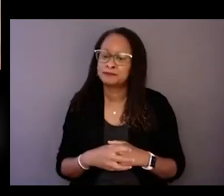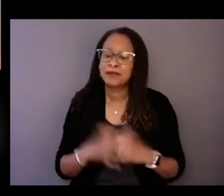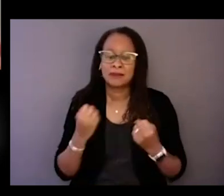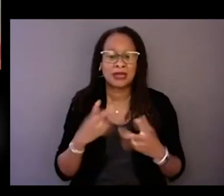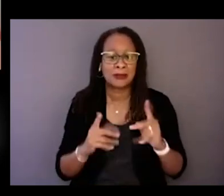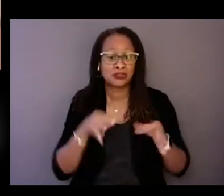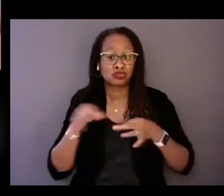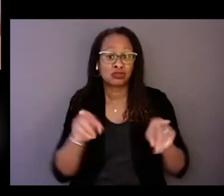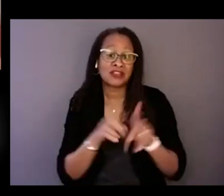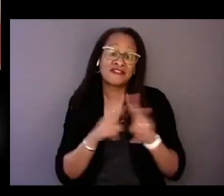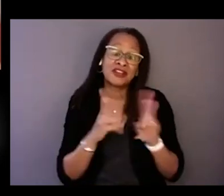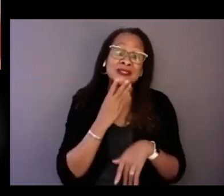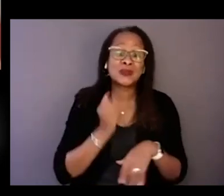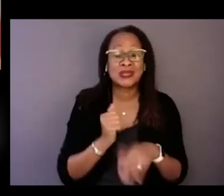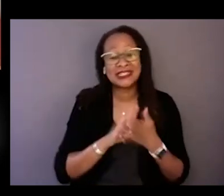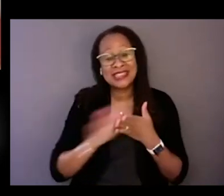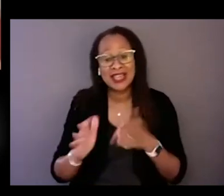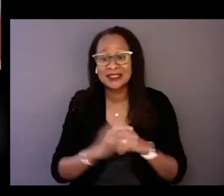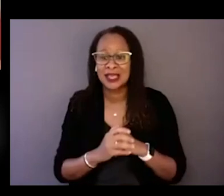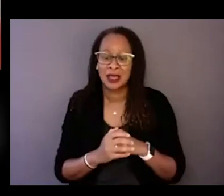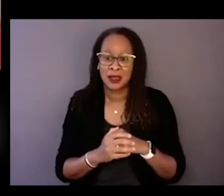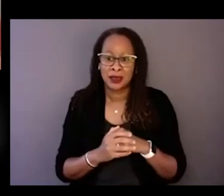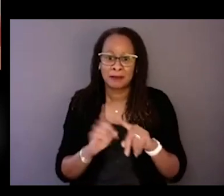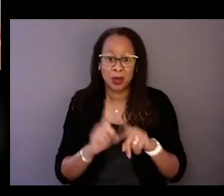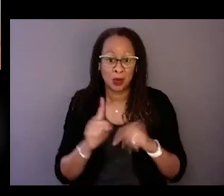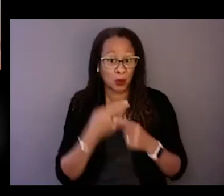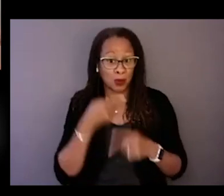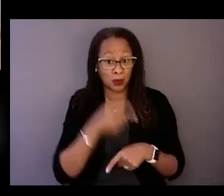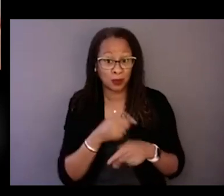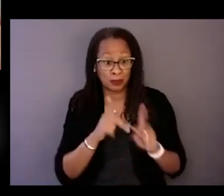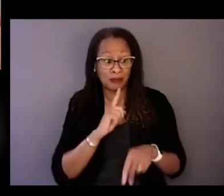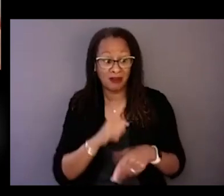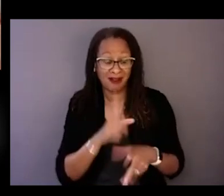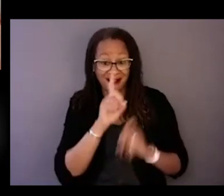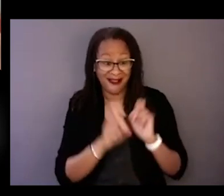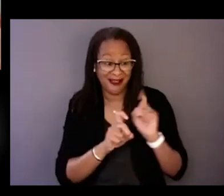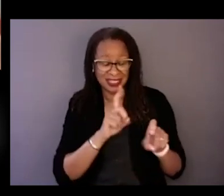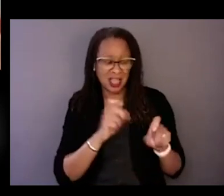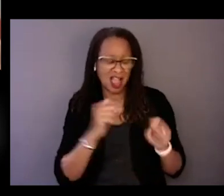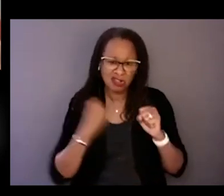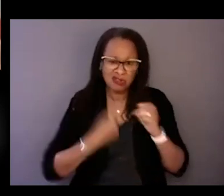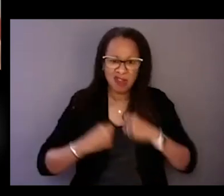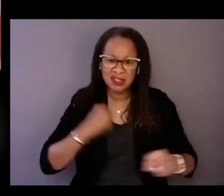as very sweet and nice, but when people are asking these aggressive questions in interviews